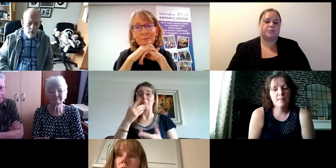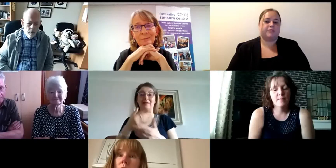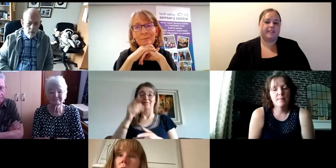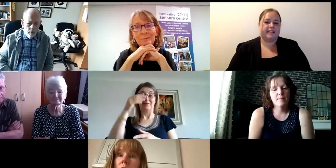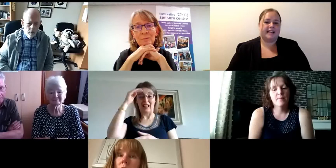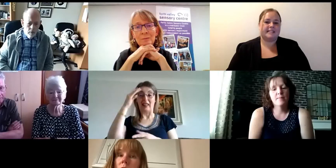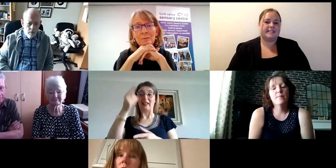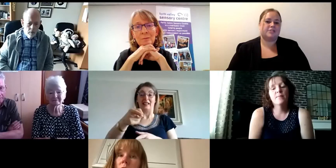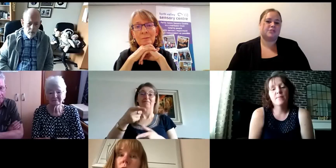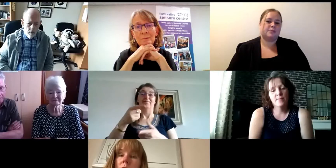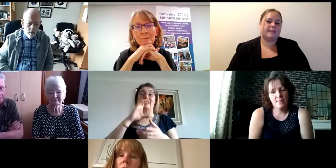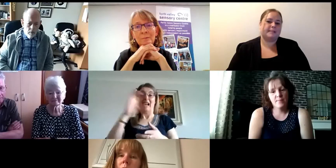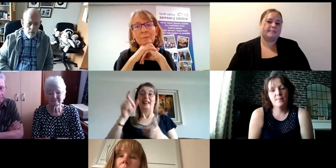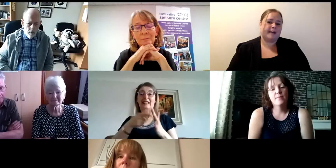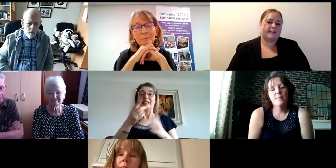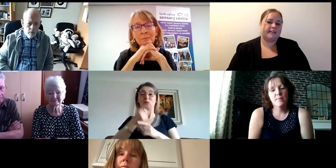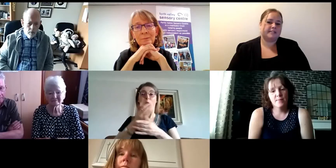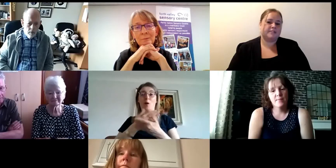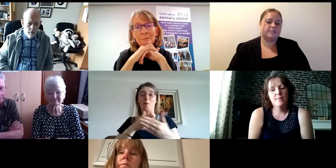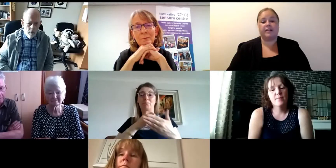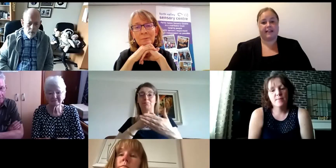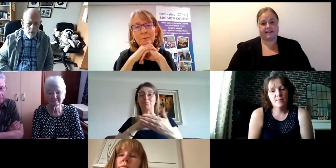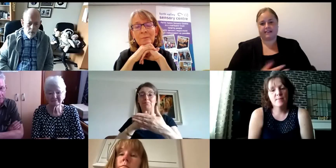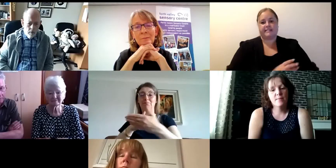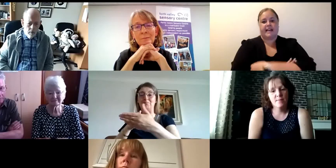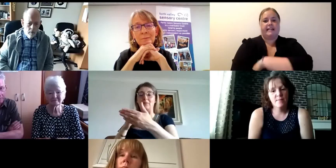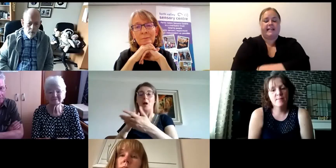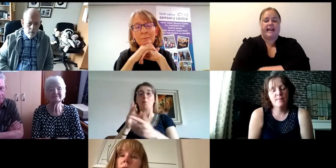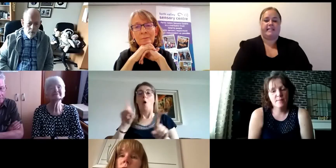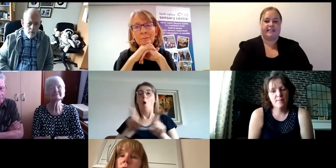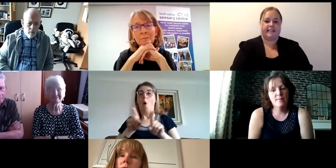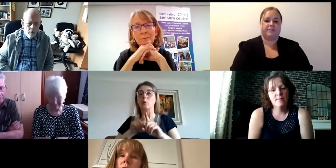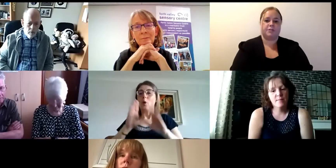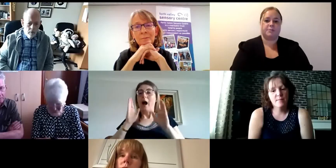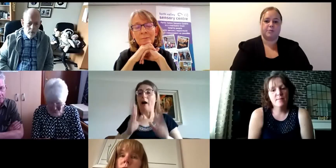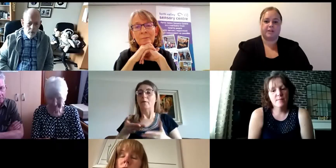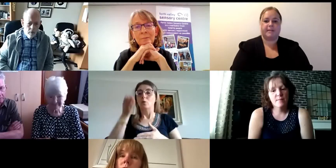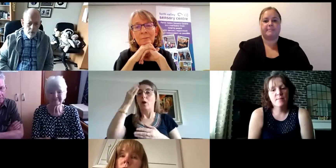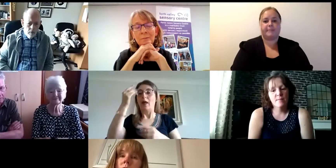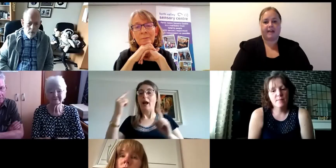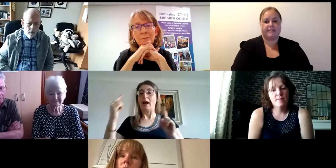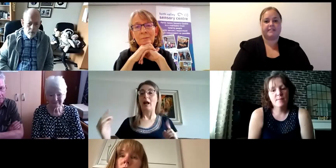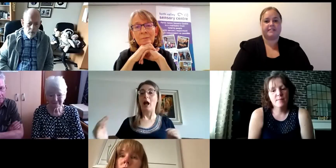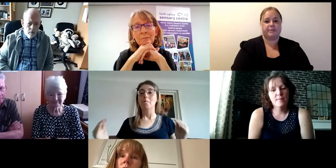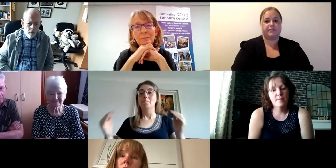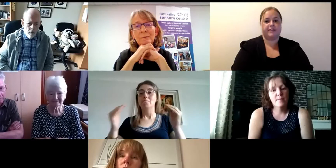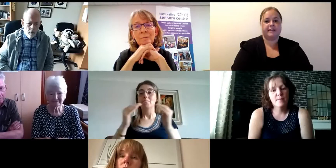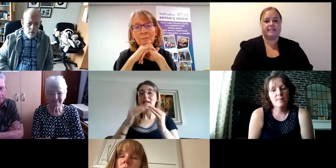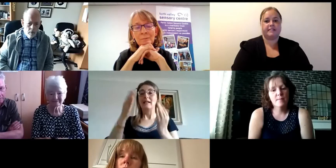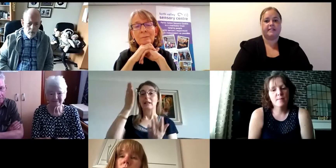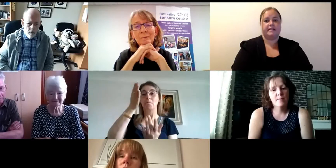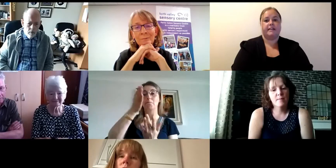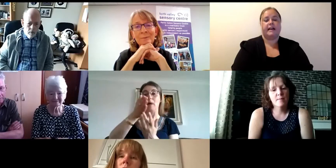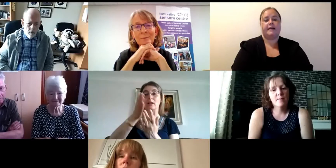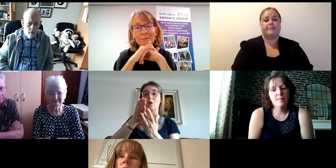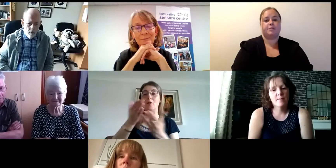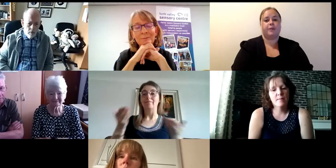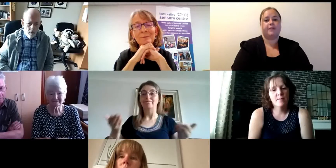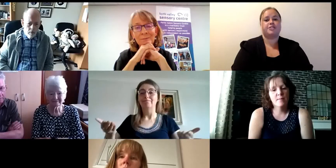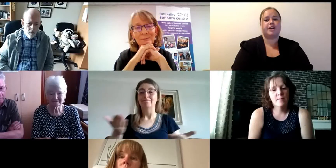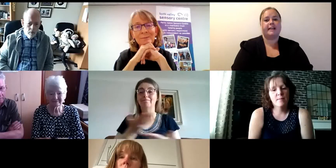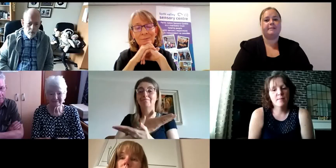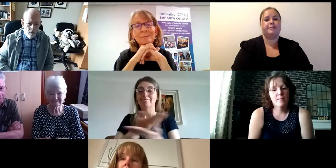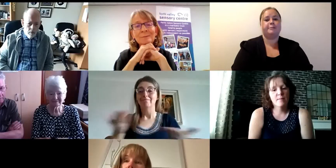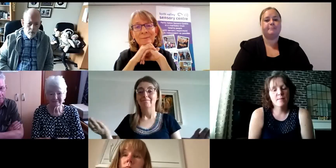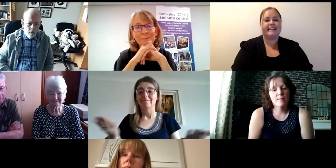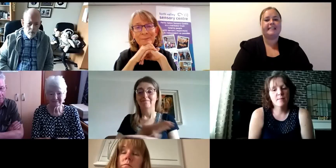There are so many barrier like Sally Cathy and Ian spoke about